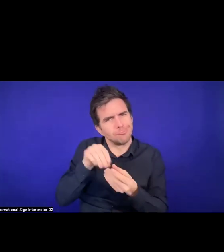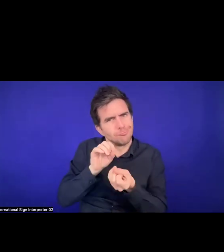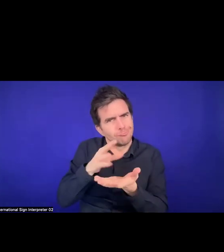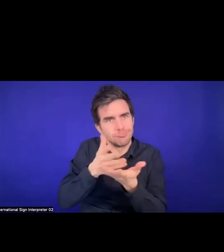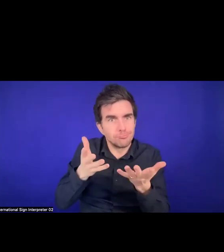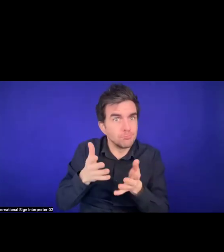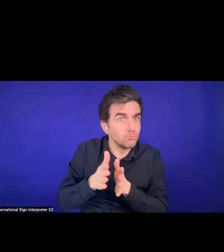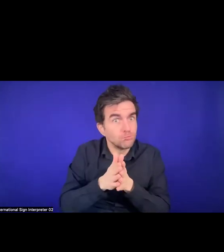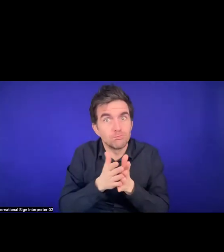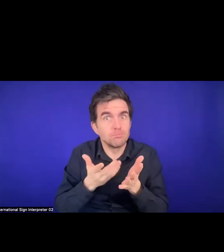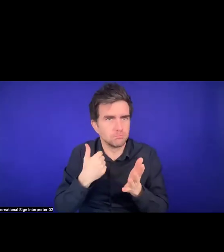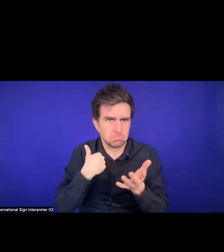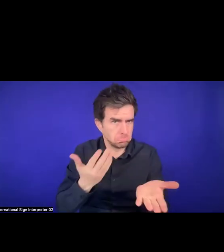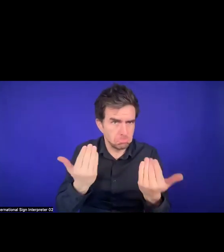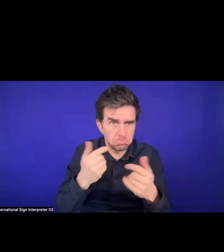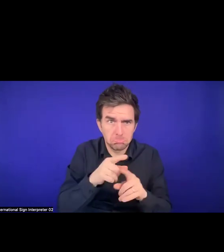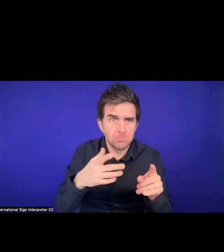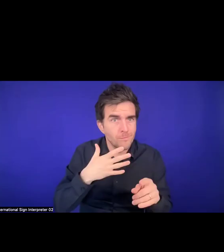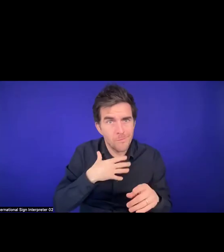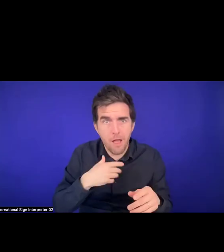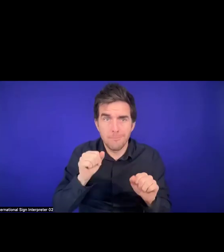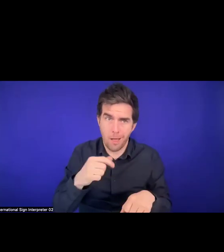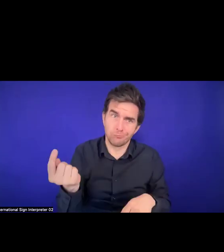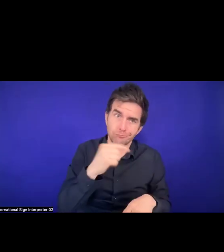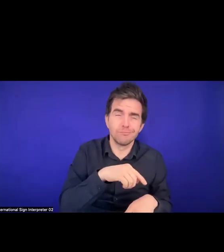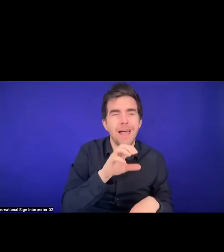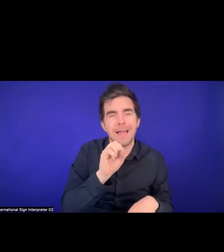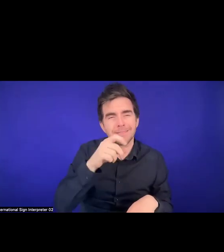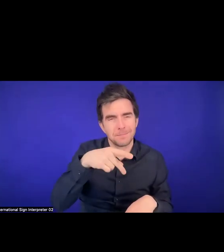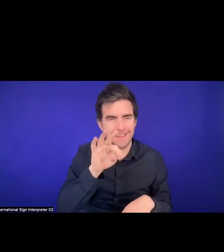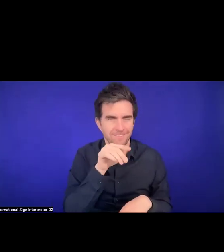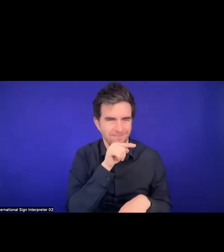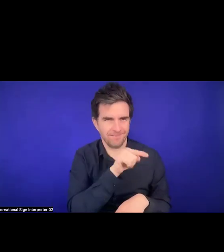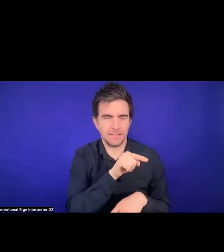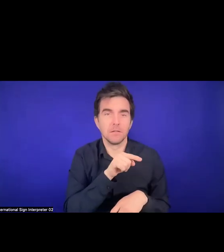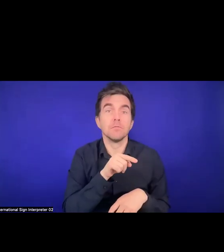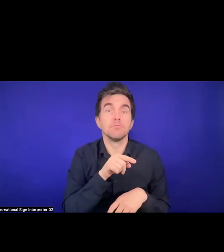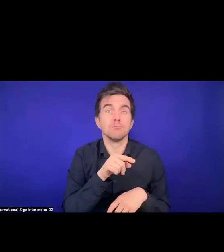come to SPF, we are very interesting institution, very diverse institution, very